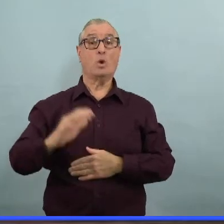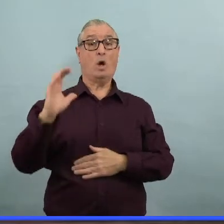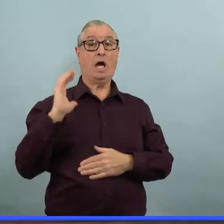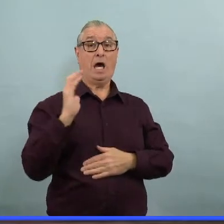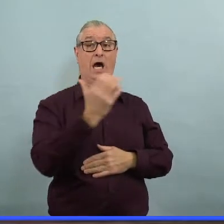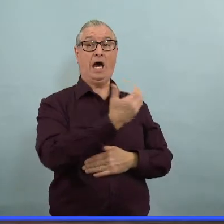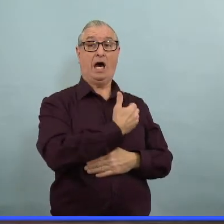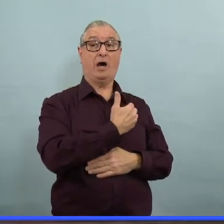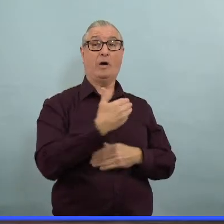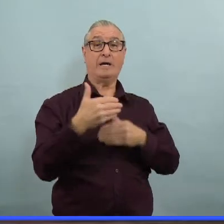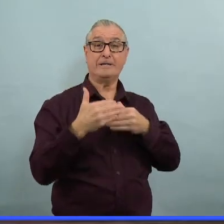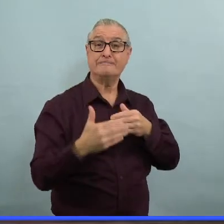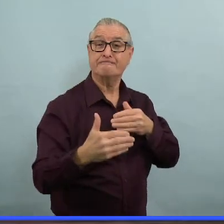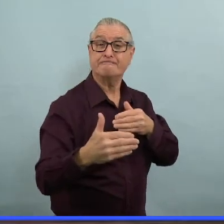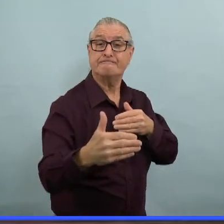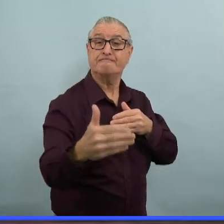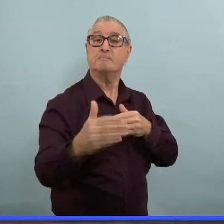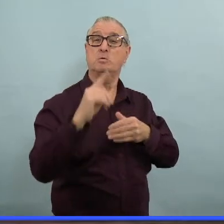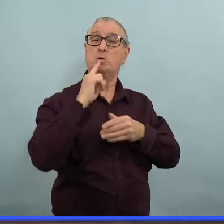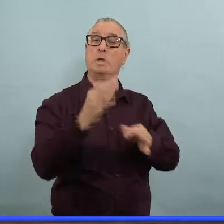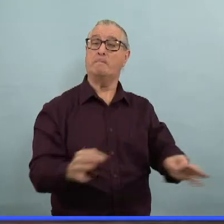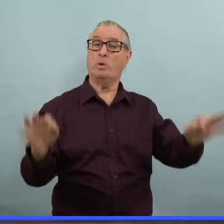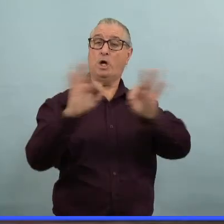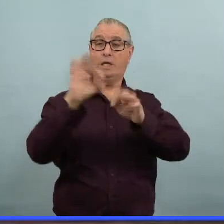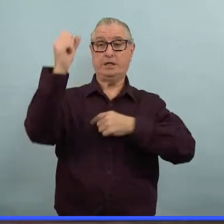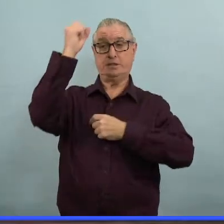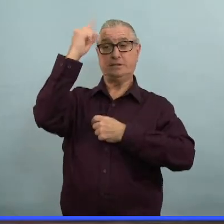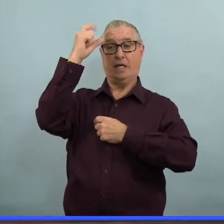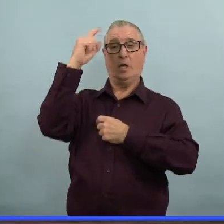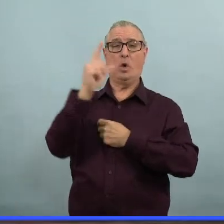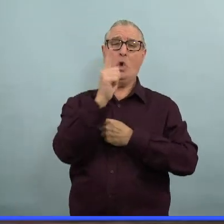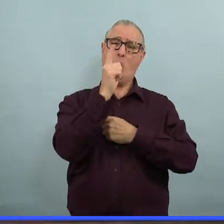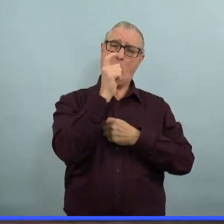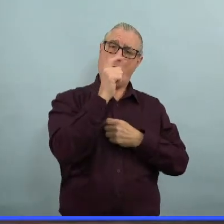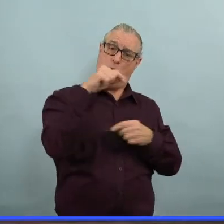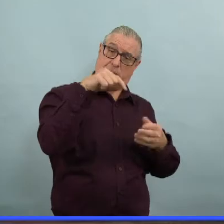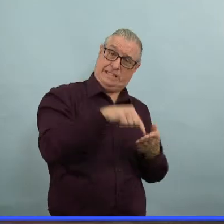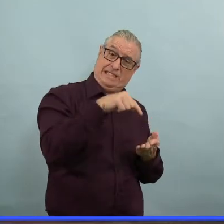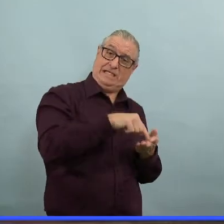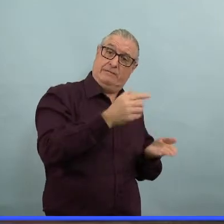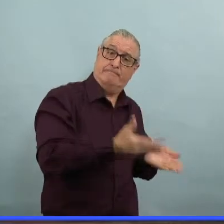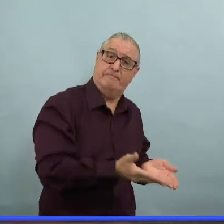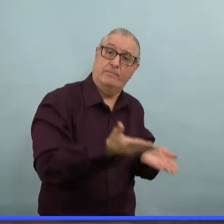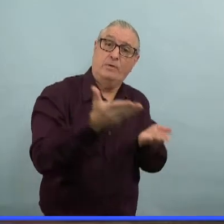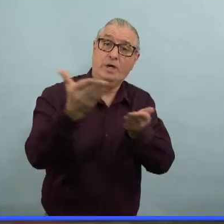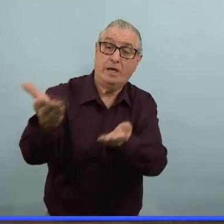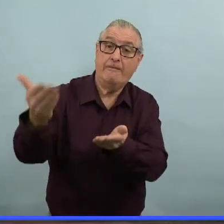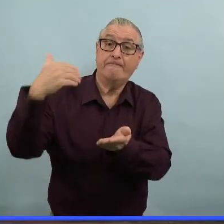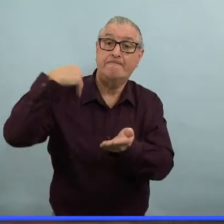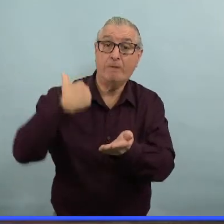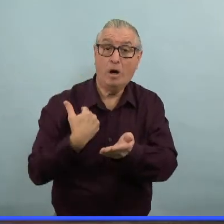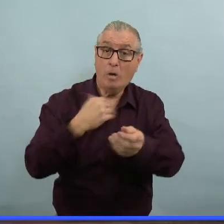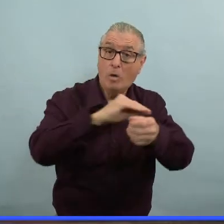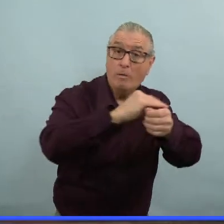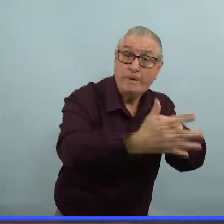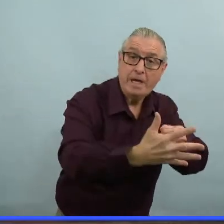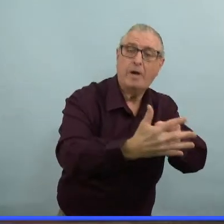who's in hospital because of covet not in hospital incidentally related to to covet and so it's